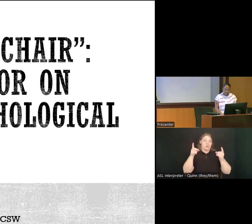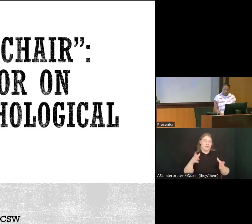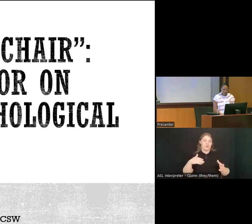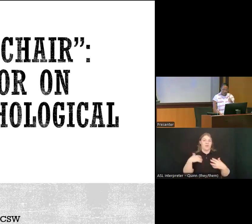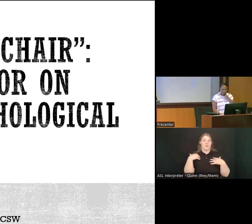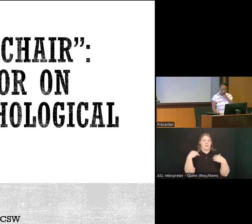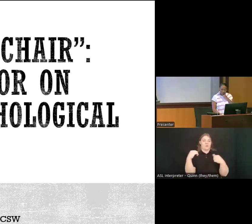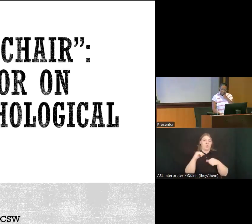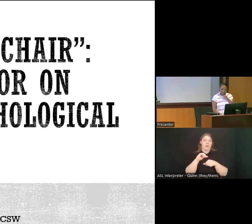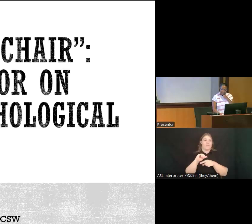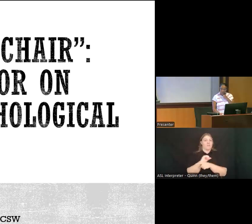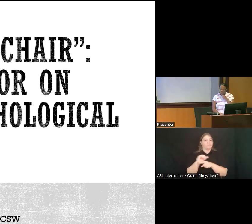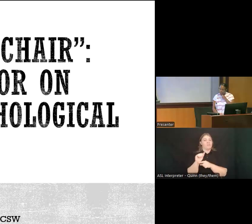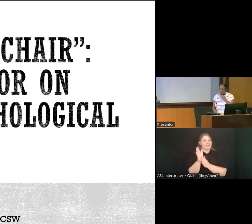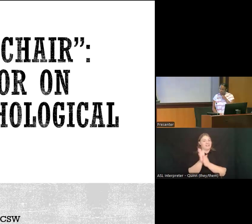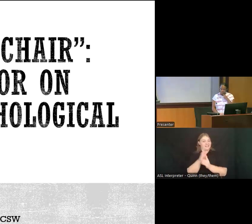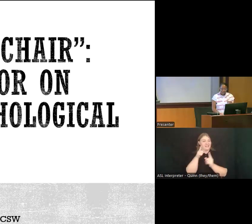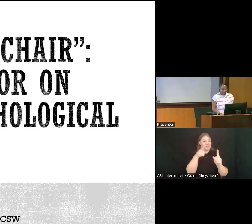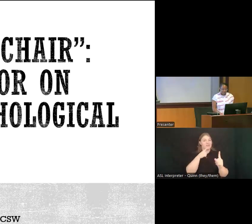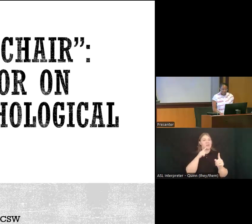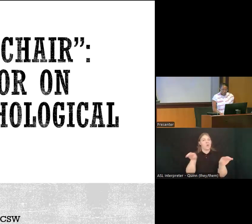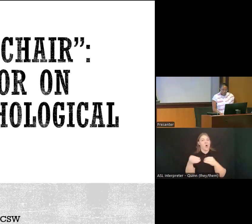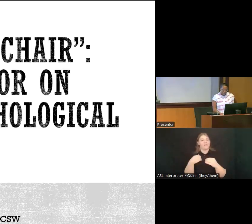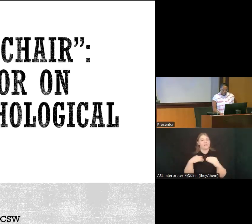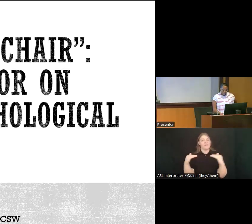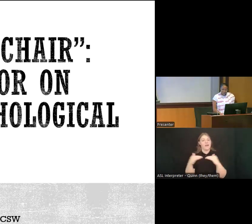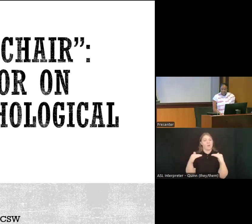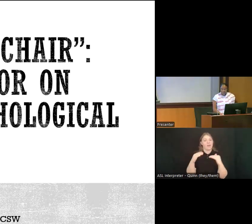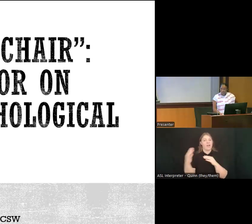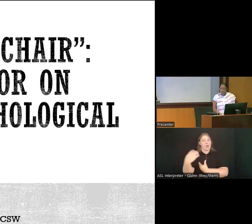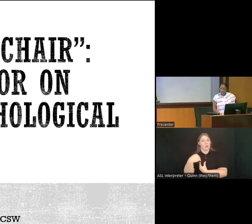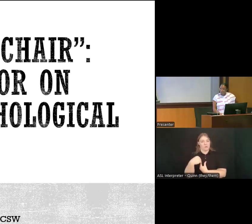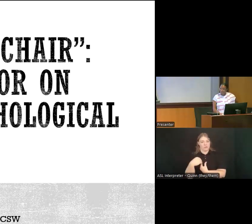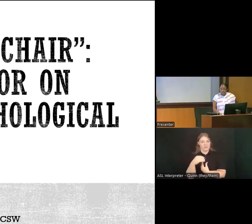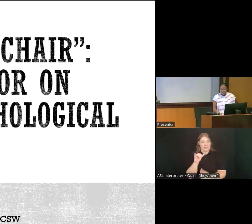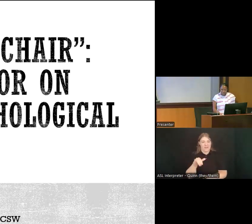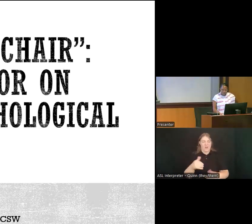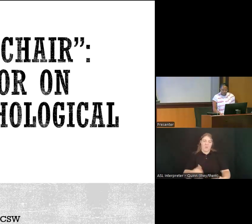in the office of equity and inclusion so I'm really excited to be with you all today to